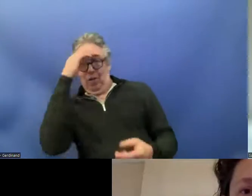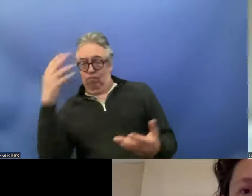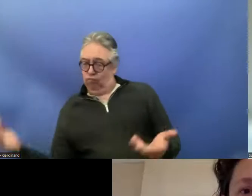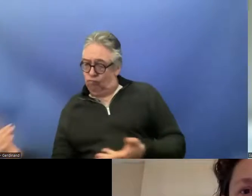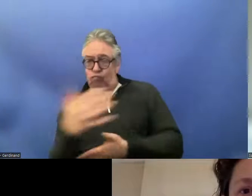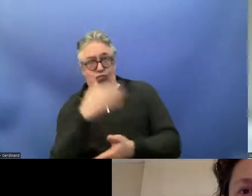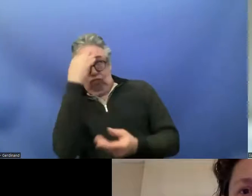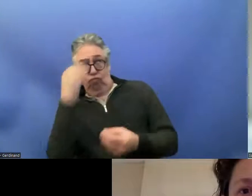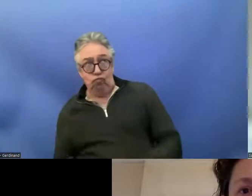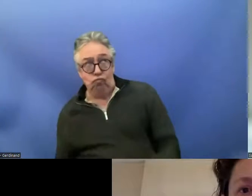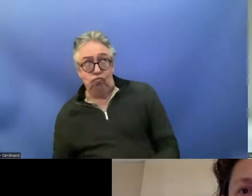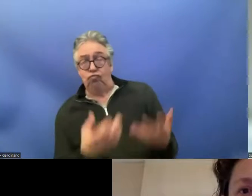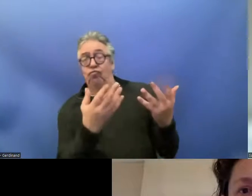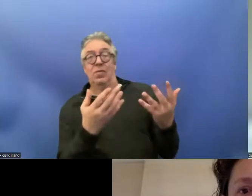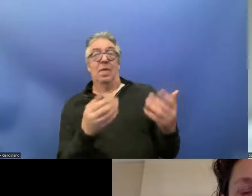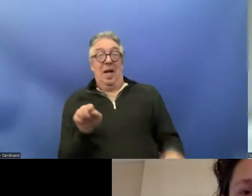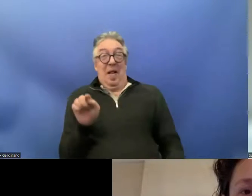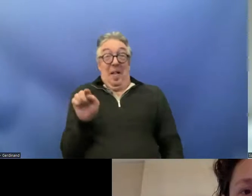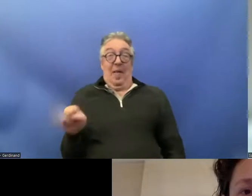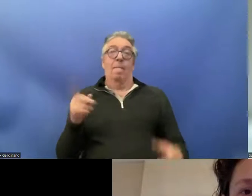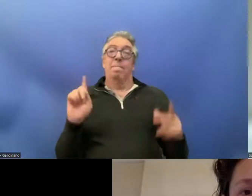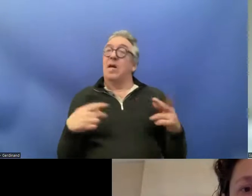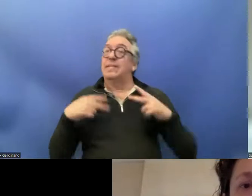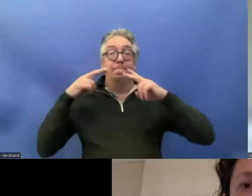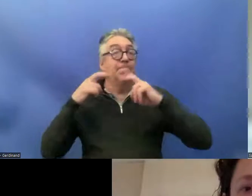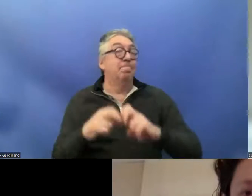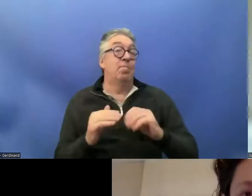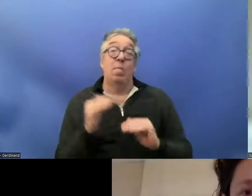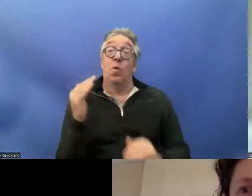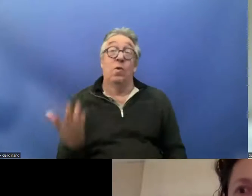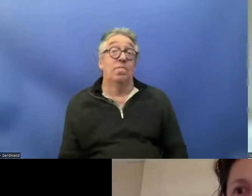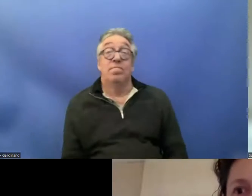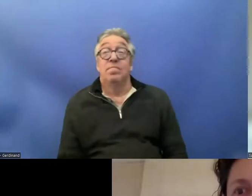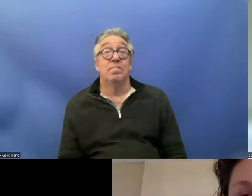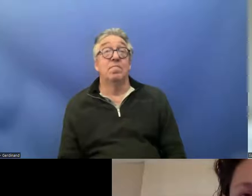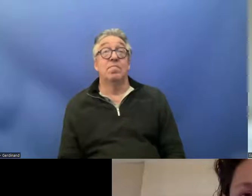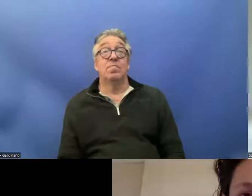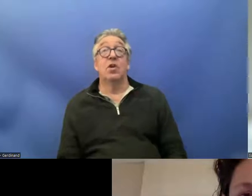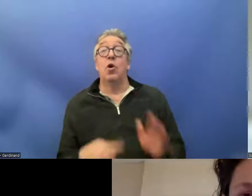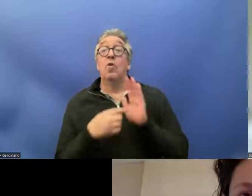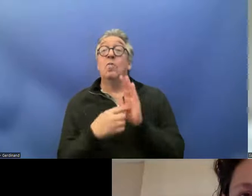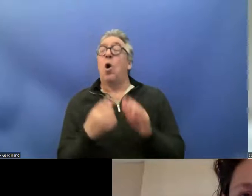This will need to be experimented, for example, I worked in a project that we were able to